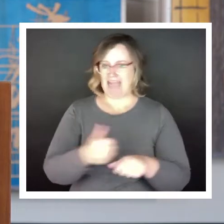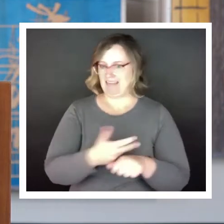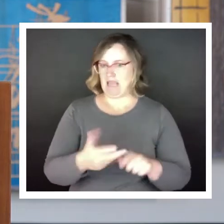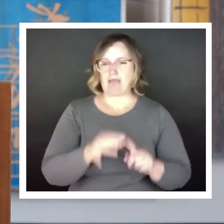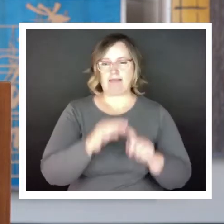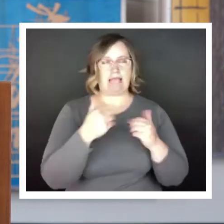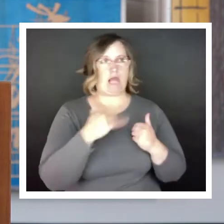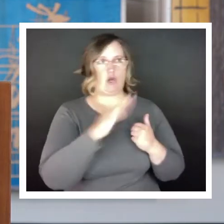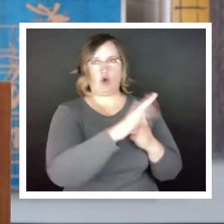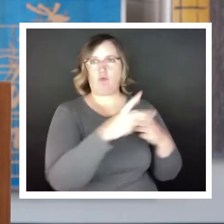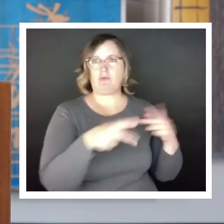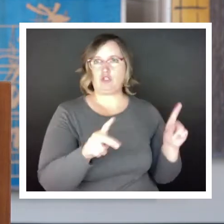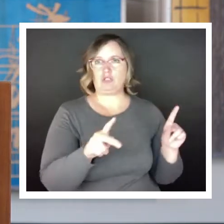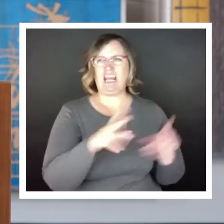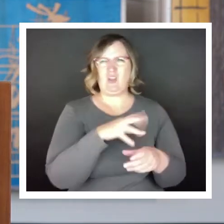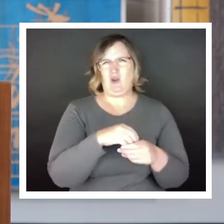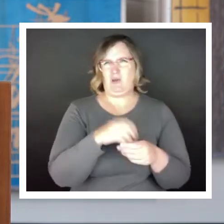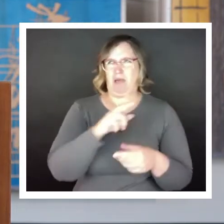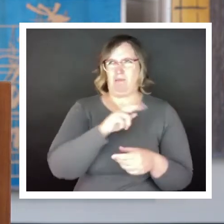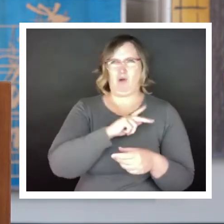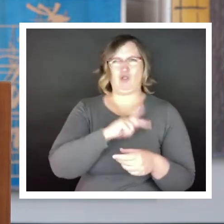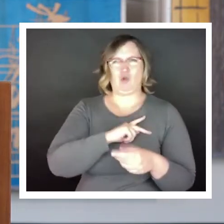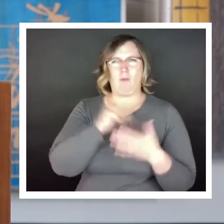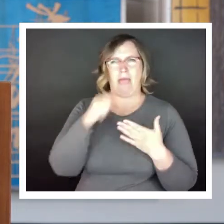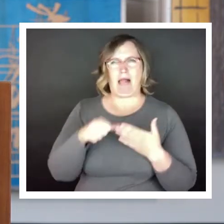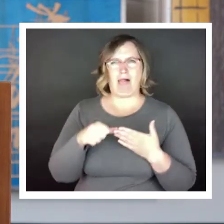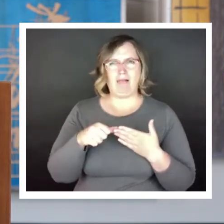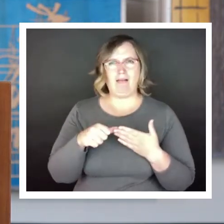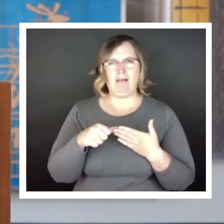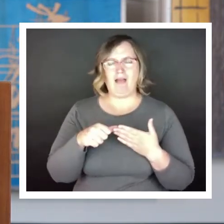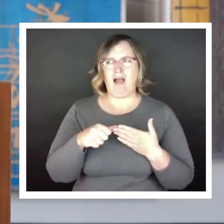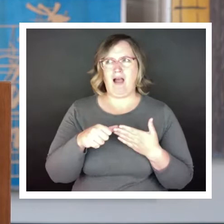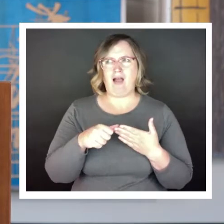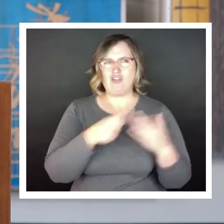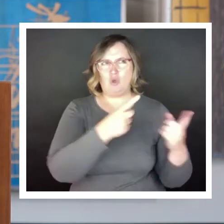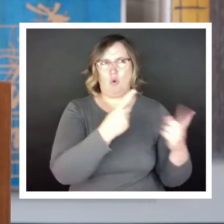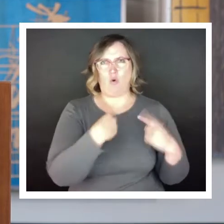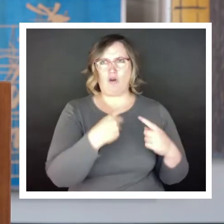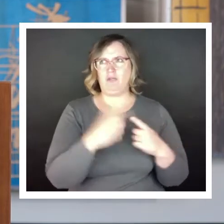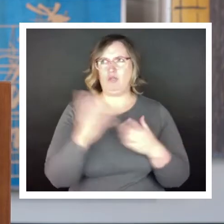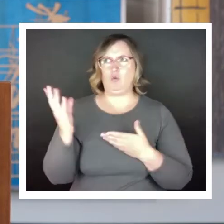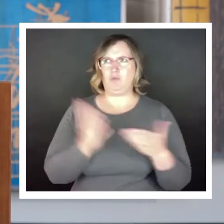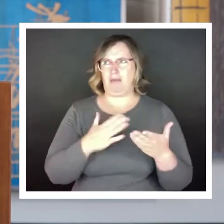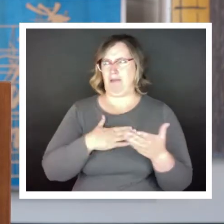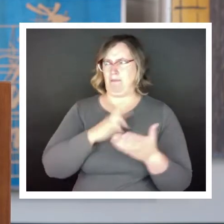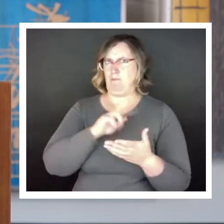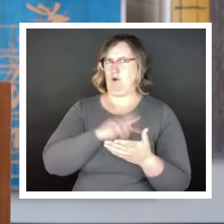This included personal mail and I was ordered that I would bring all personal mail from home for her to open and read.